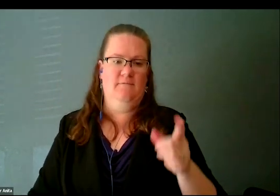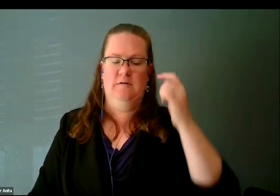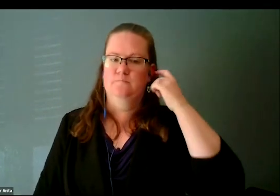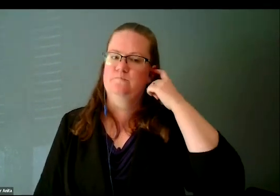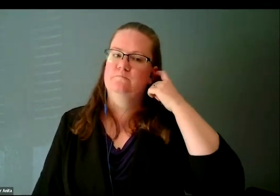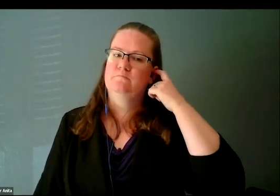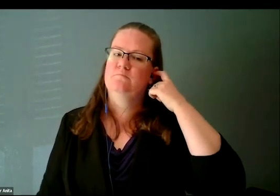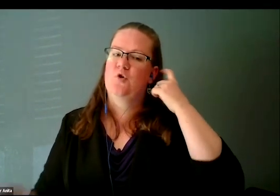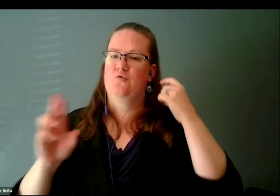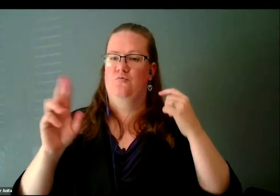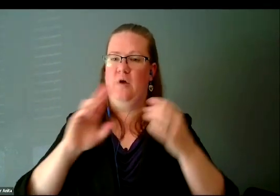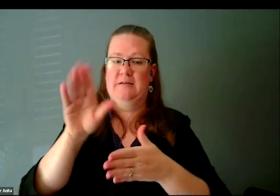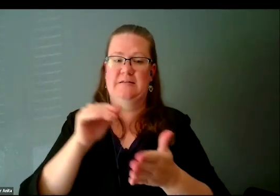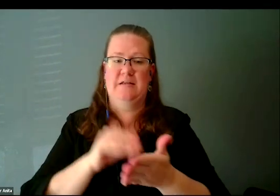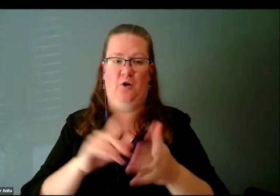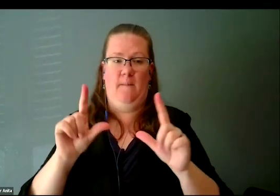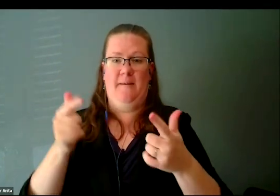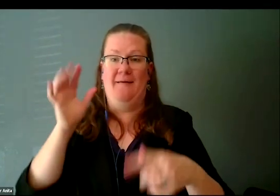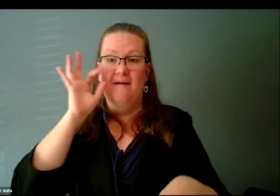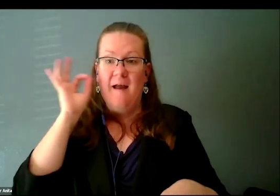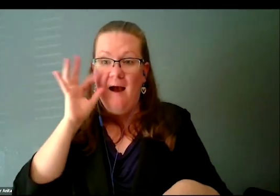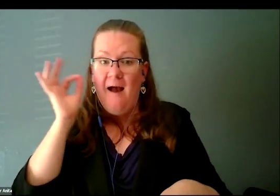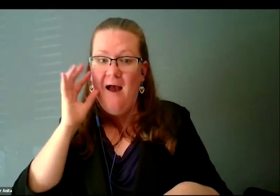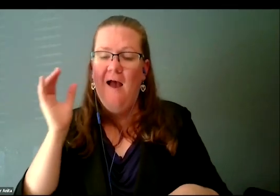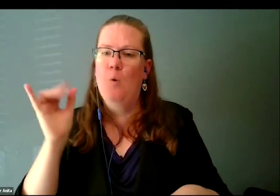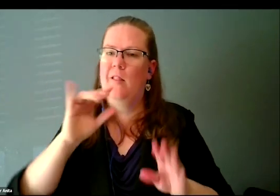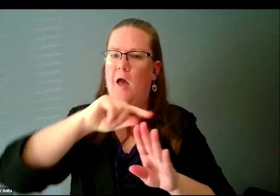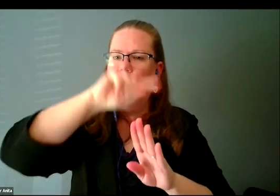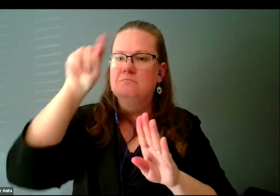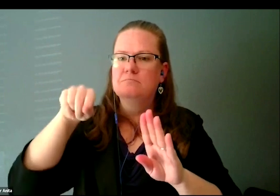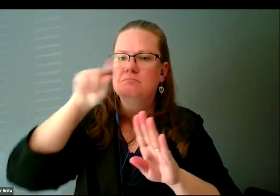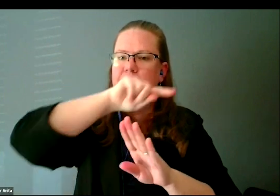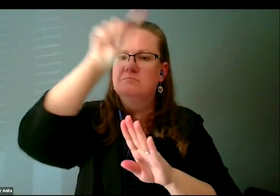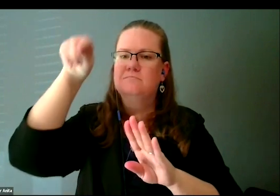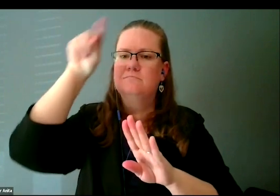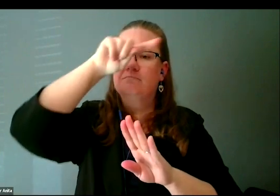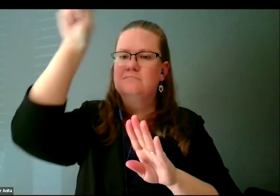there is a big cat with radiating waves out in a rainbow of colors.